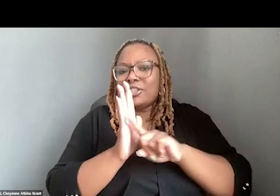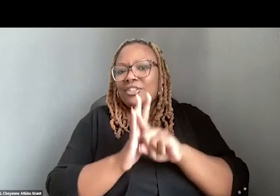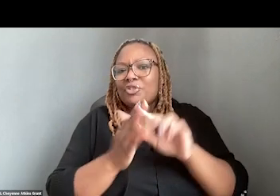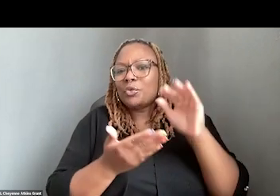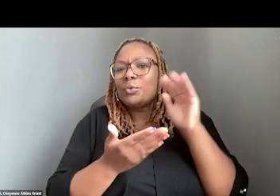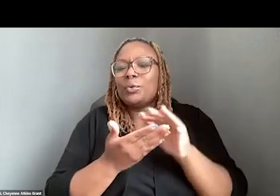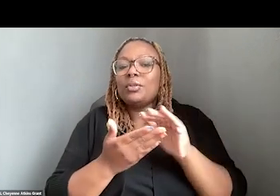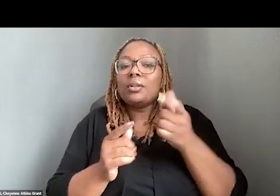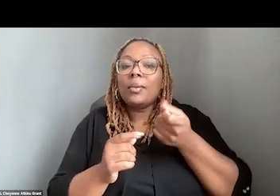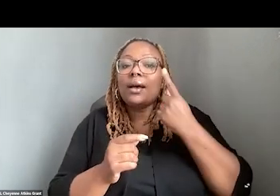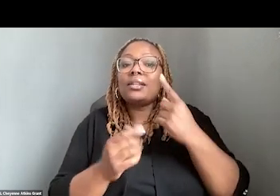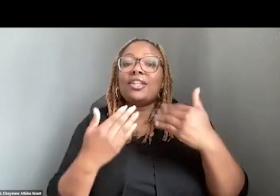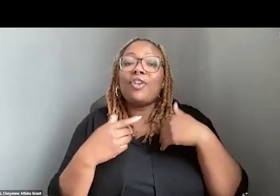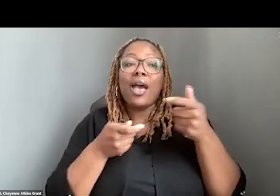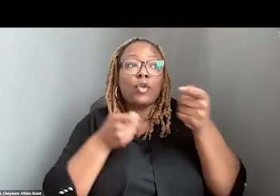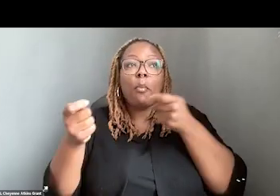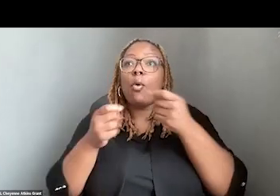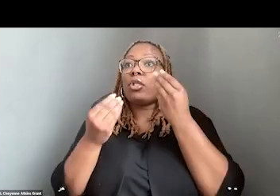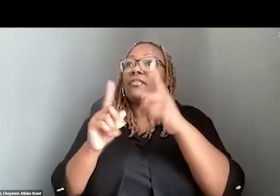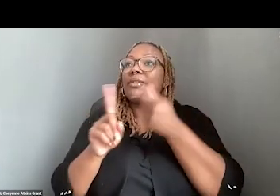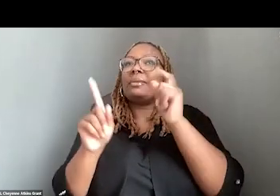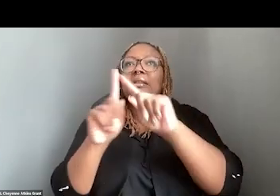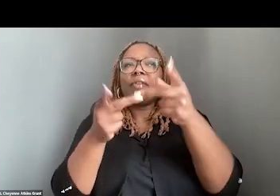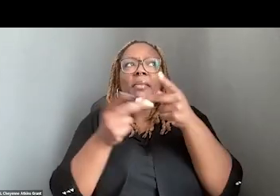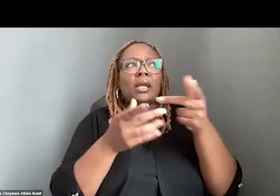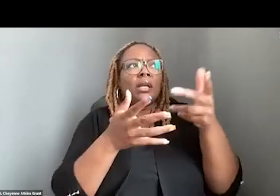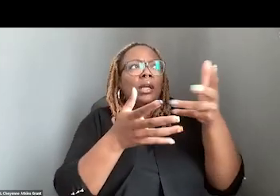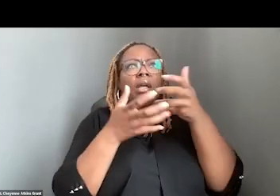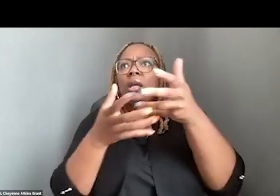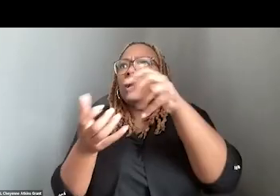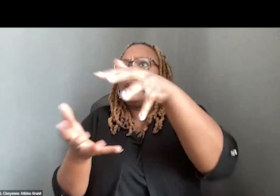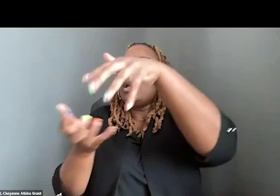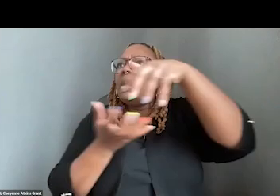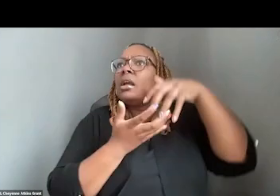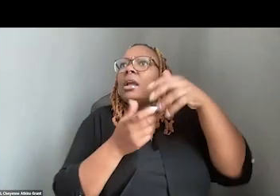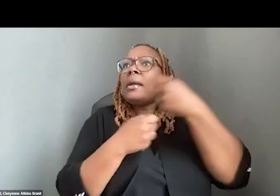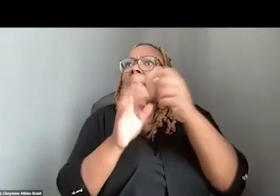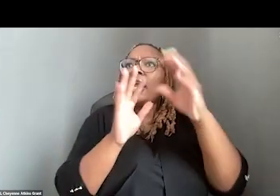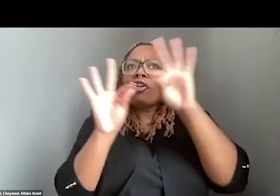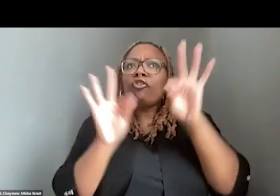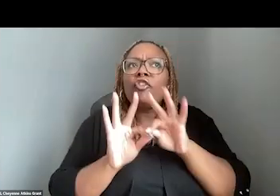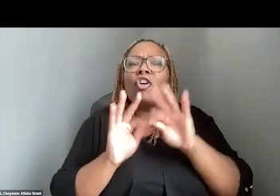We know that you're having to pull information from many different places and put it into a form, and all the forms are slightly different.